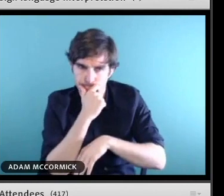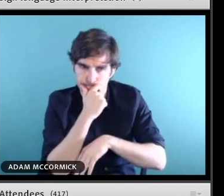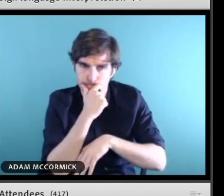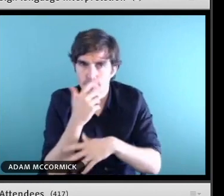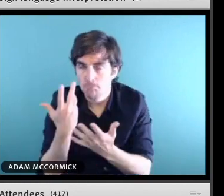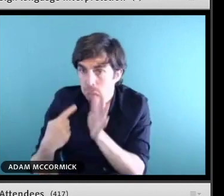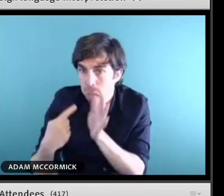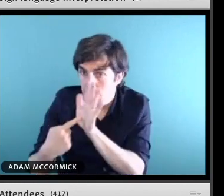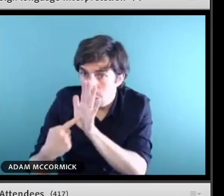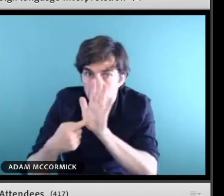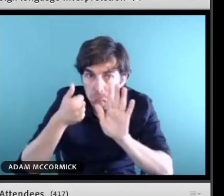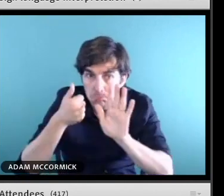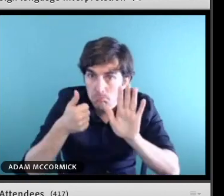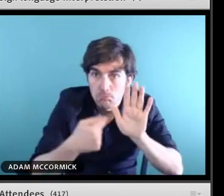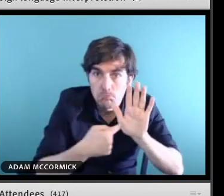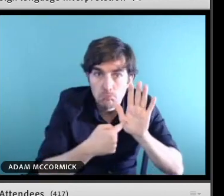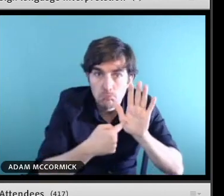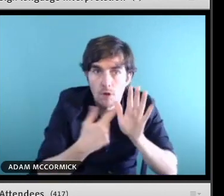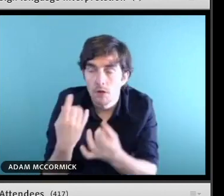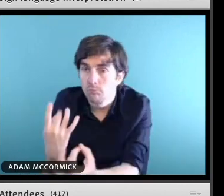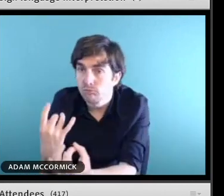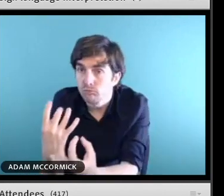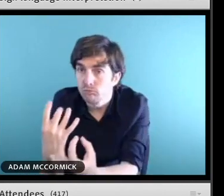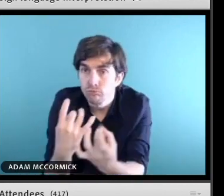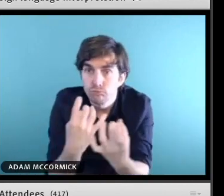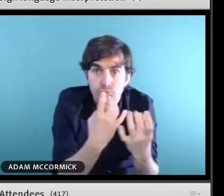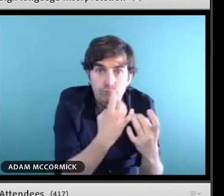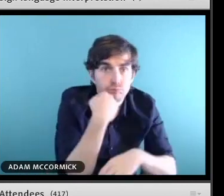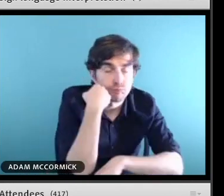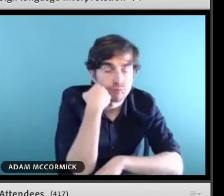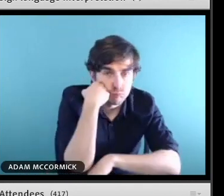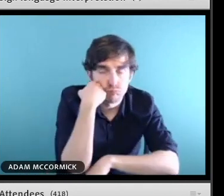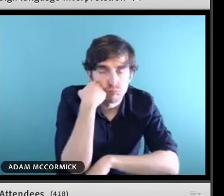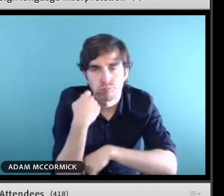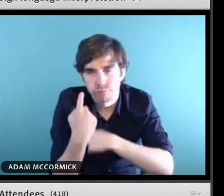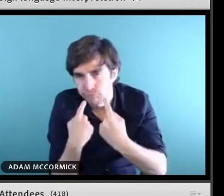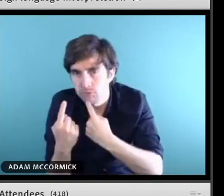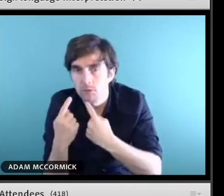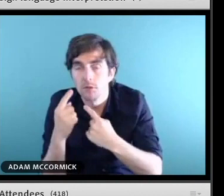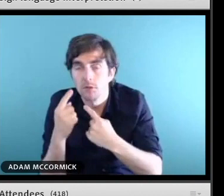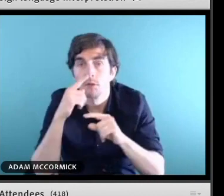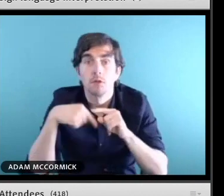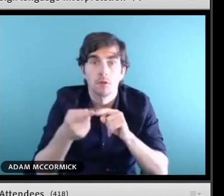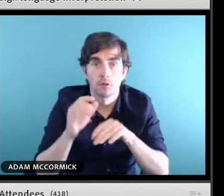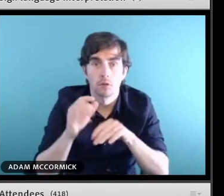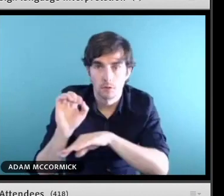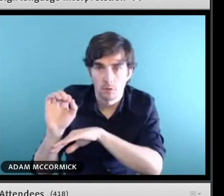such as Smartphones and . Complimentary support has been provided for teachers who